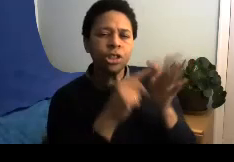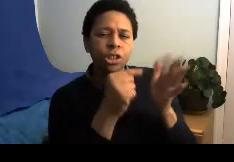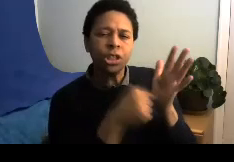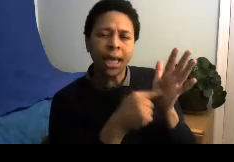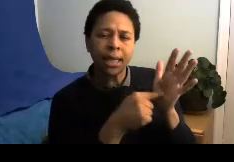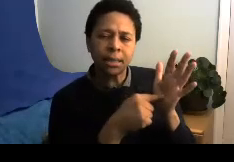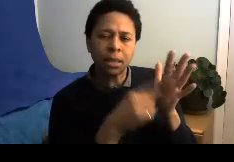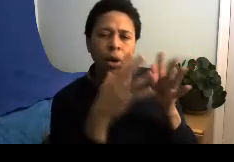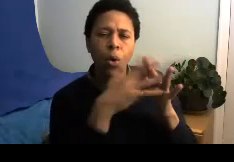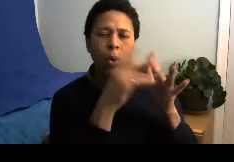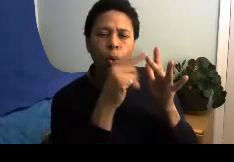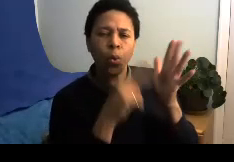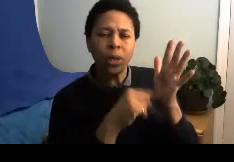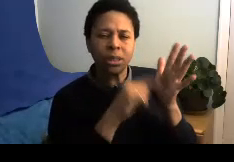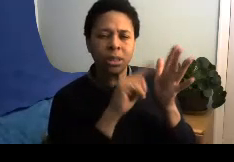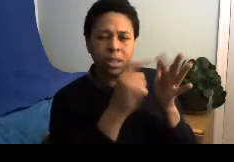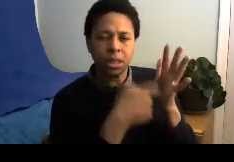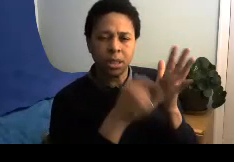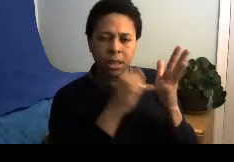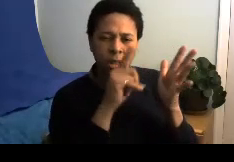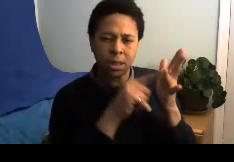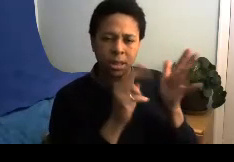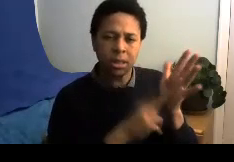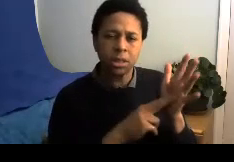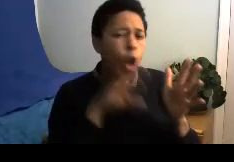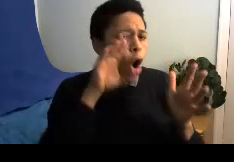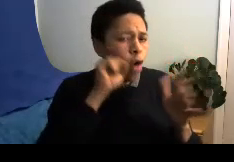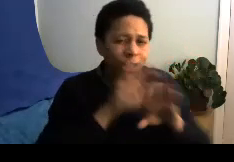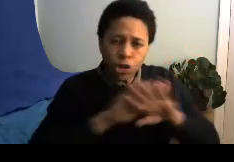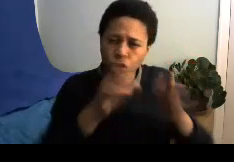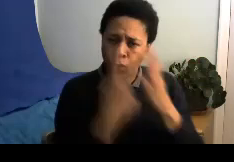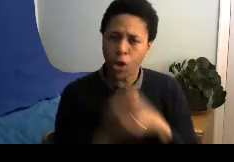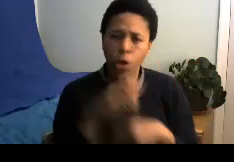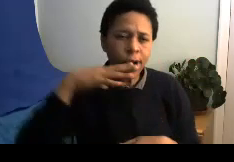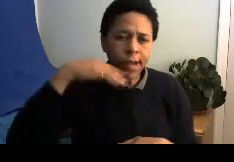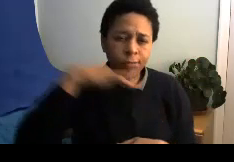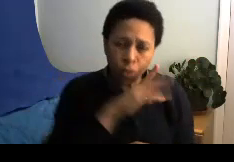Go Tell It On The Mountain and finding, you know, inspiration